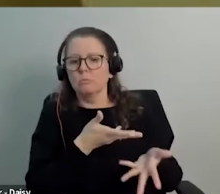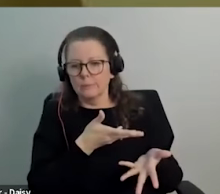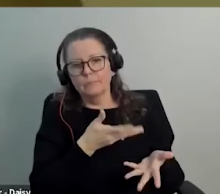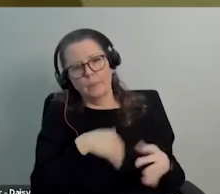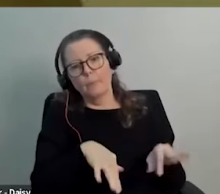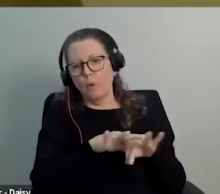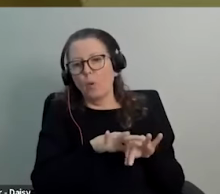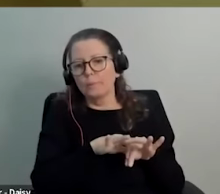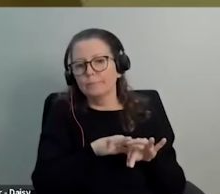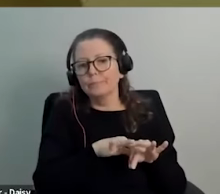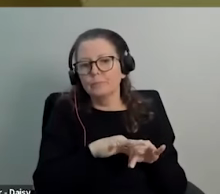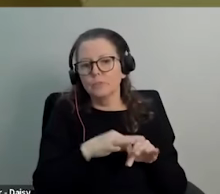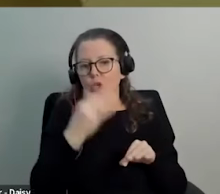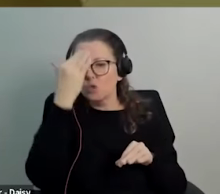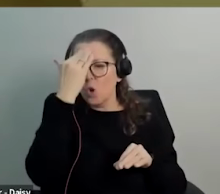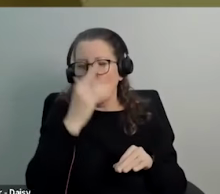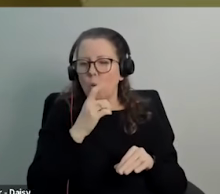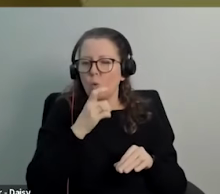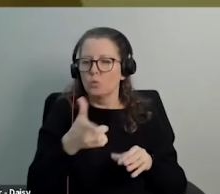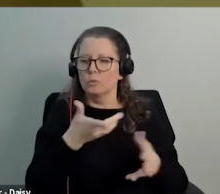You gotta know your audience, when you're having these conversations.